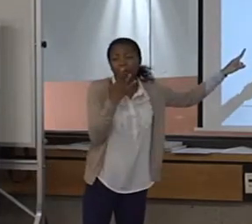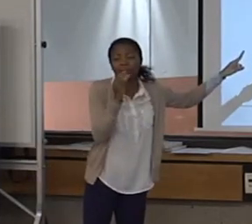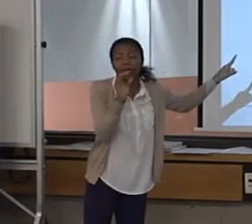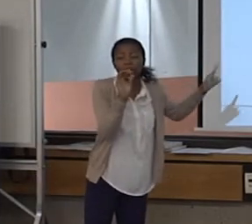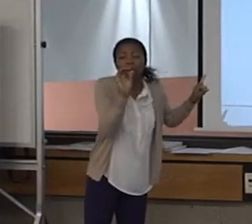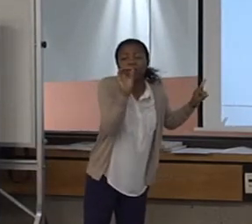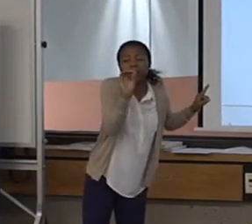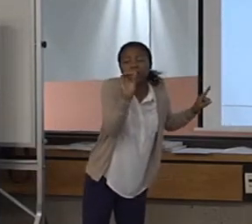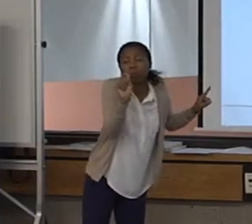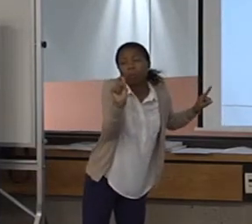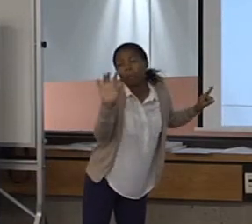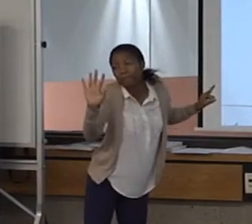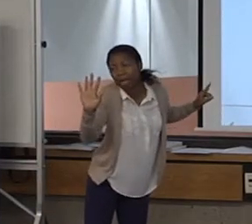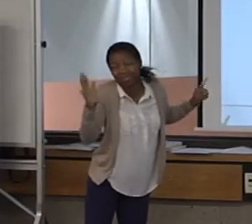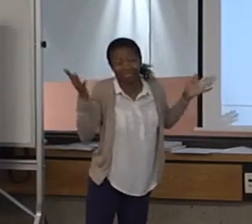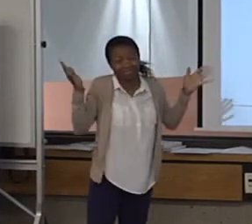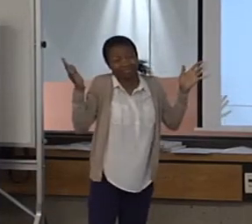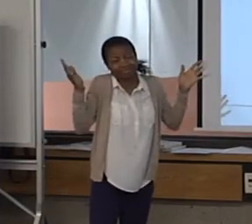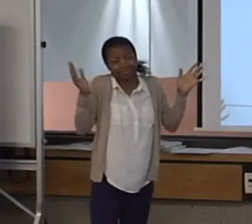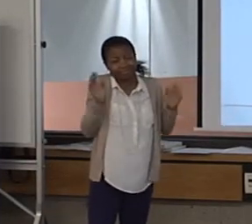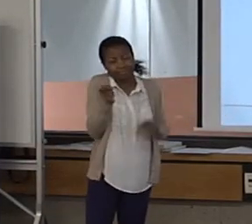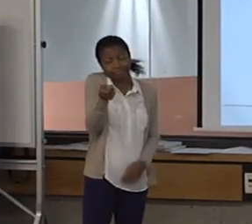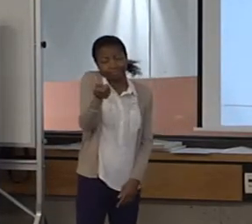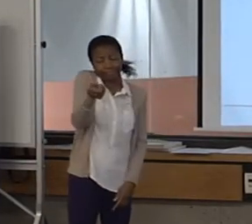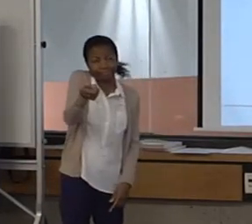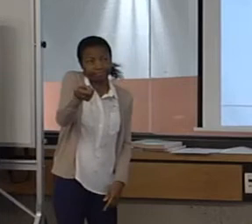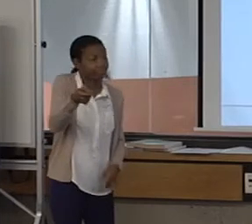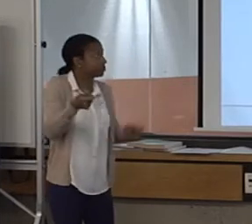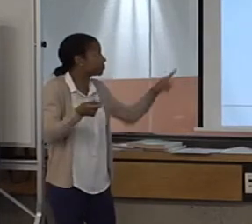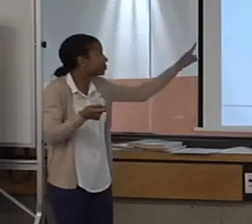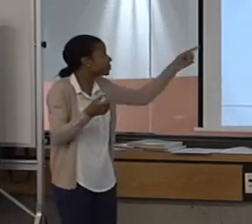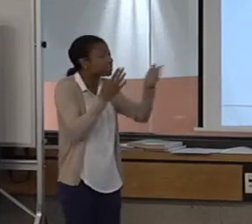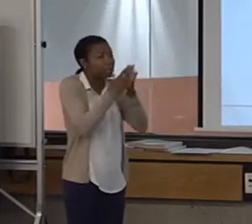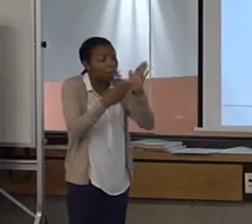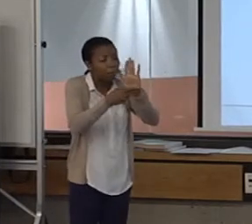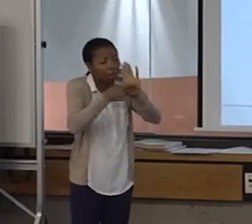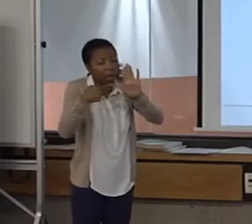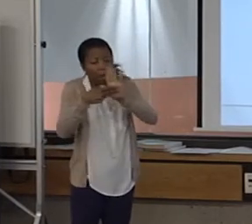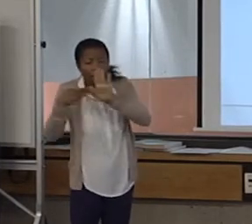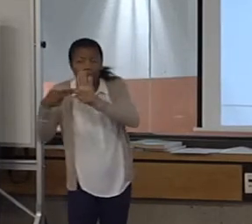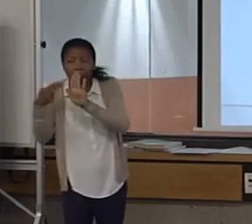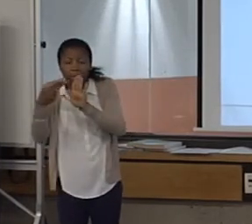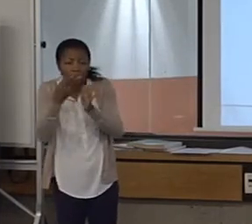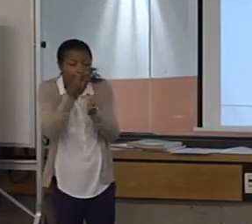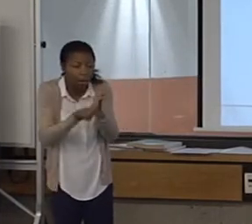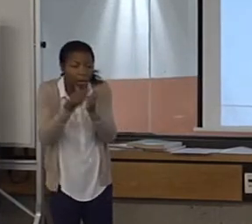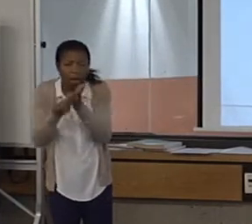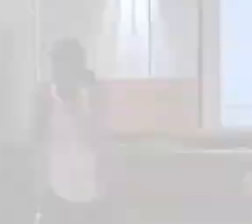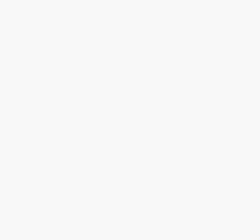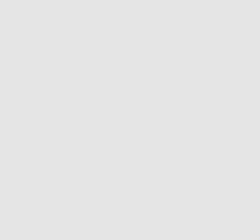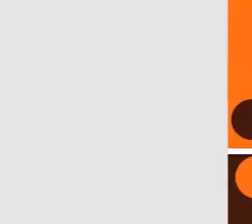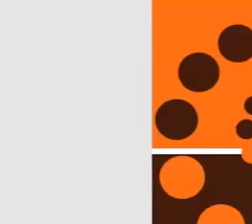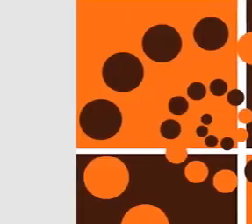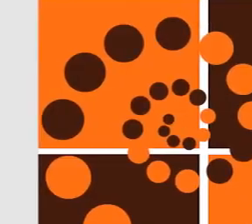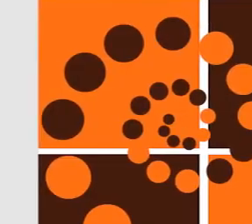point, missed a few labels here, this and that but she got it and she was able to write